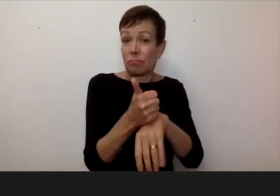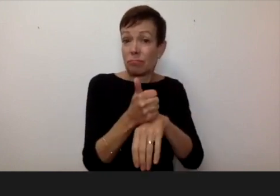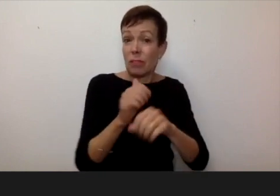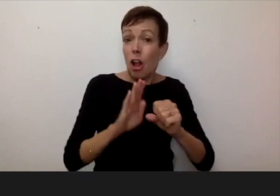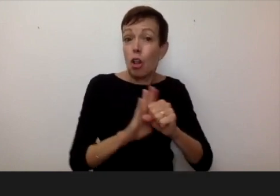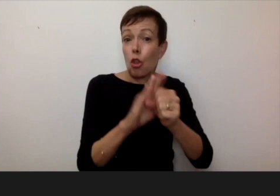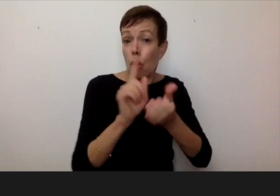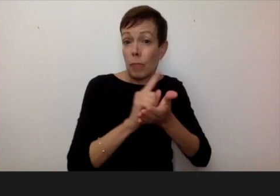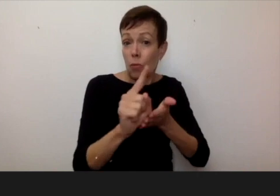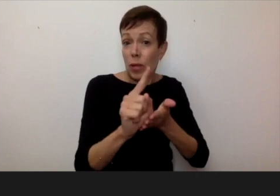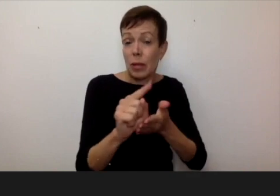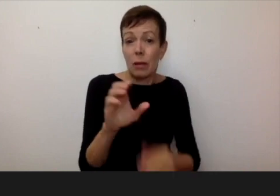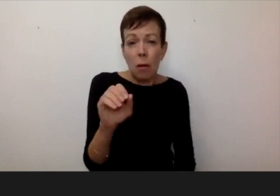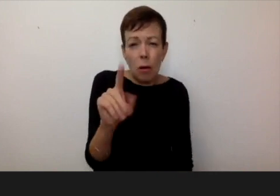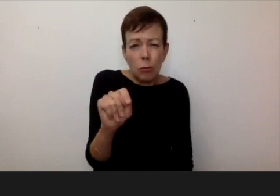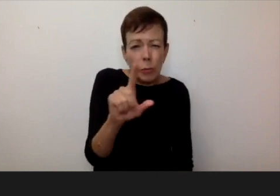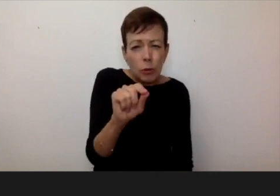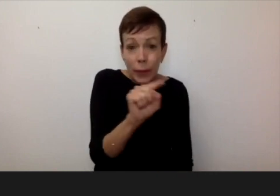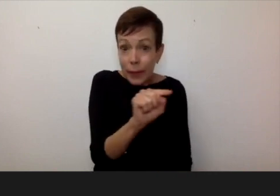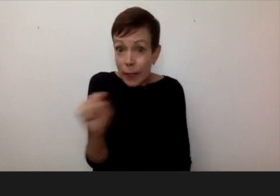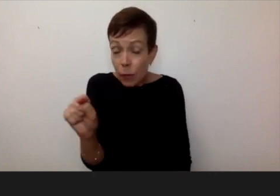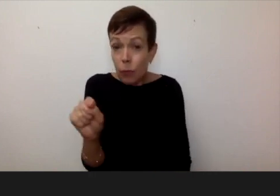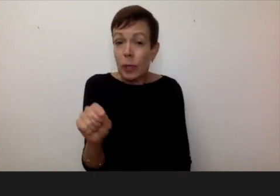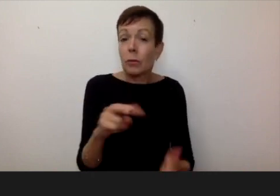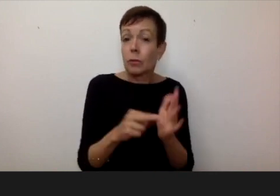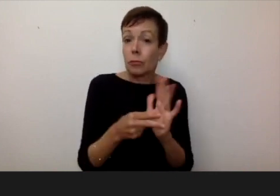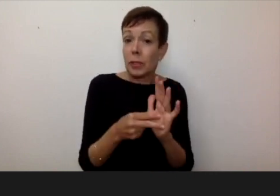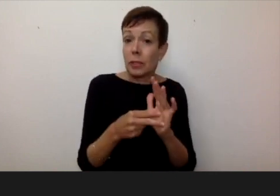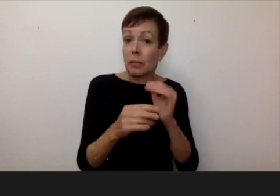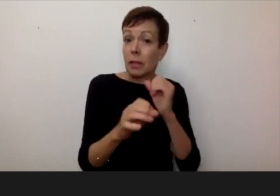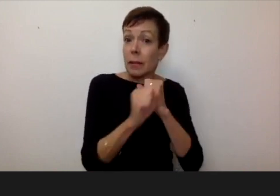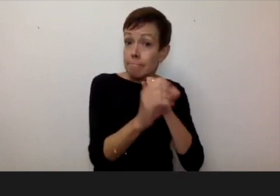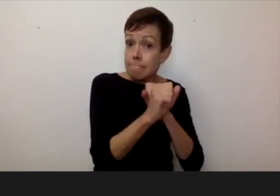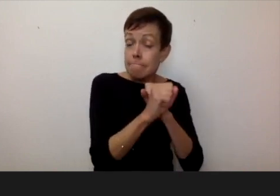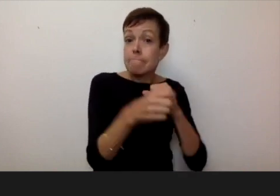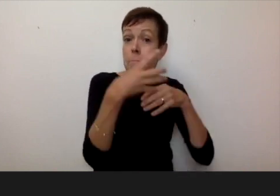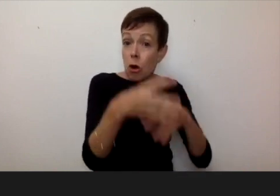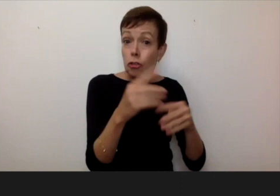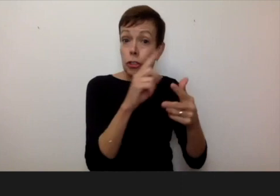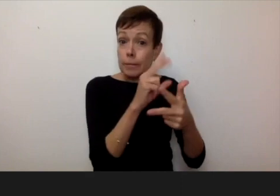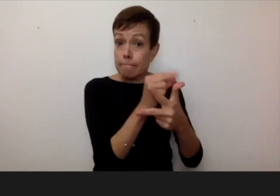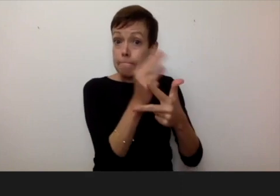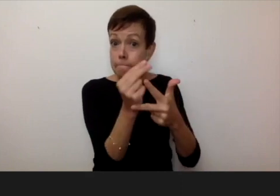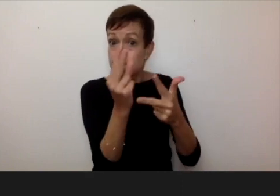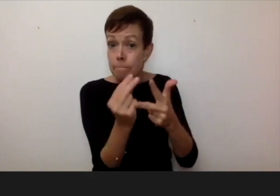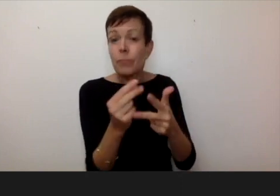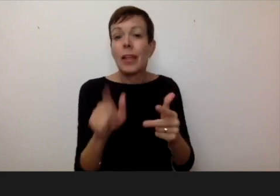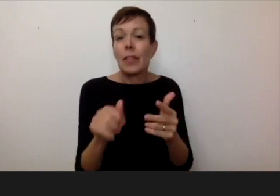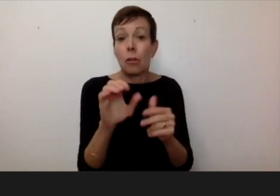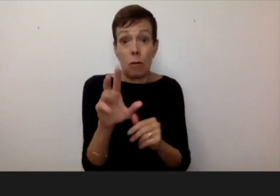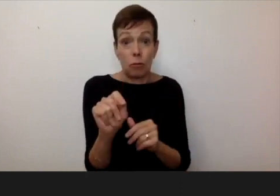week of october 20th so the marches and the social campaigns are all leading up to this lobby week we have mp sponsors